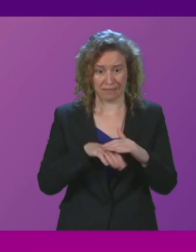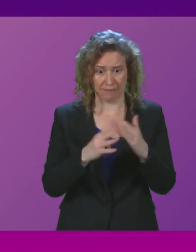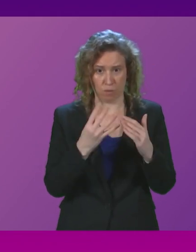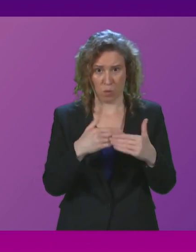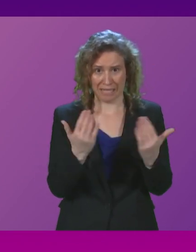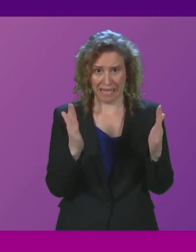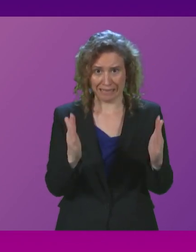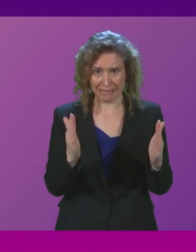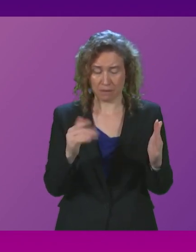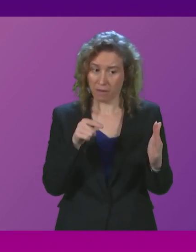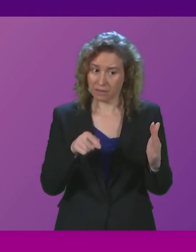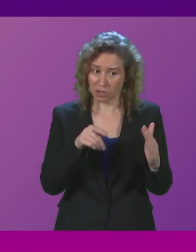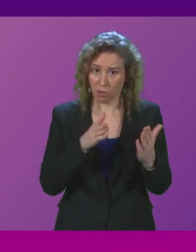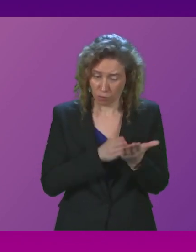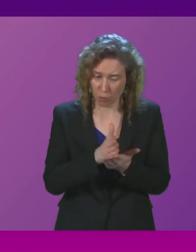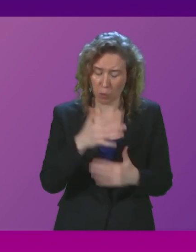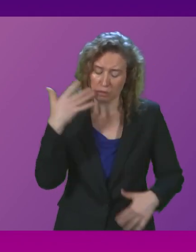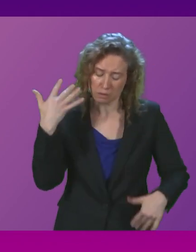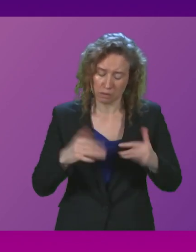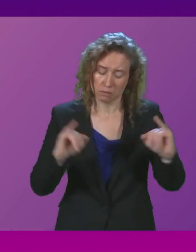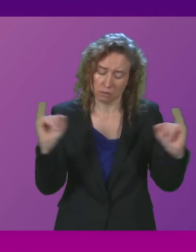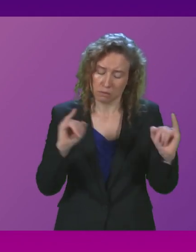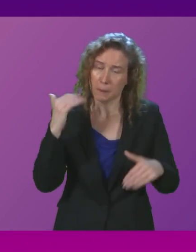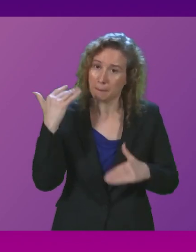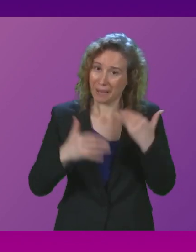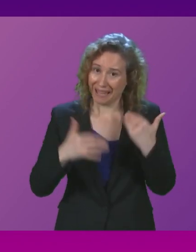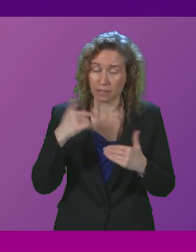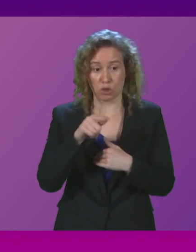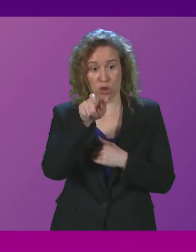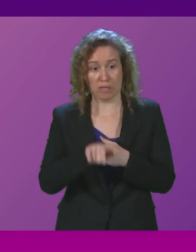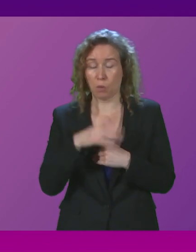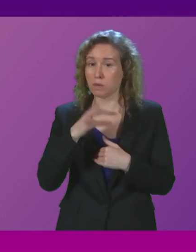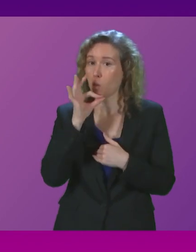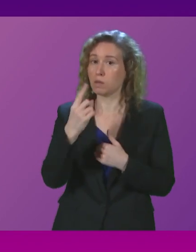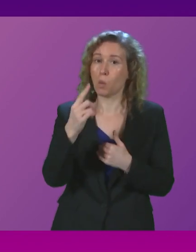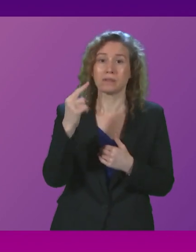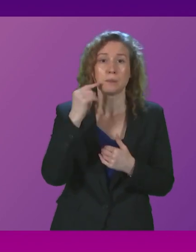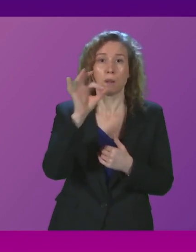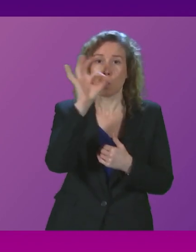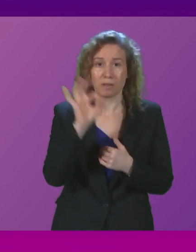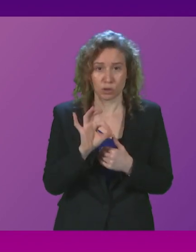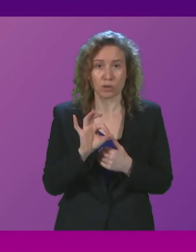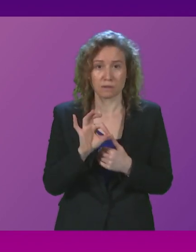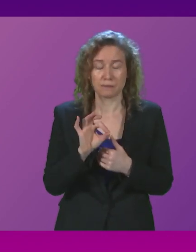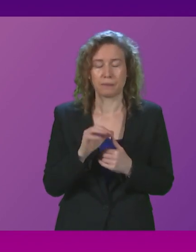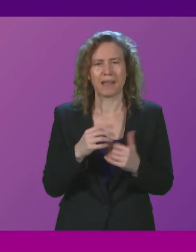of it in extreme pain. That patient wants to ask one simple question to the First Minister: “How can you allow